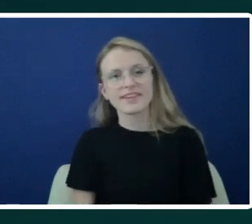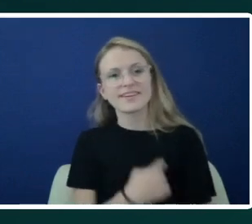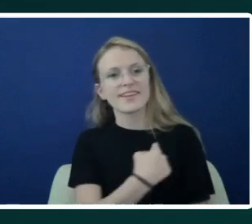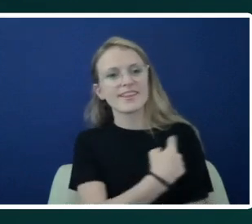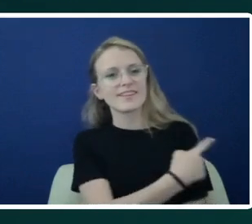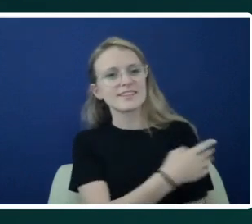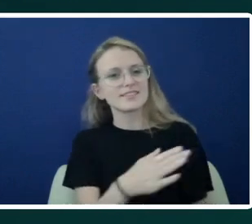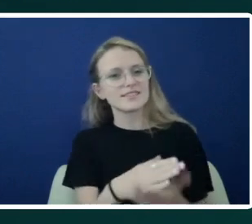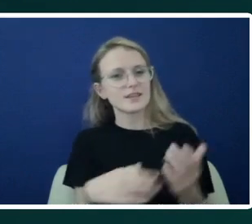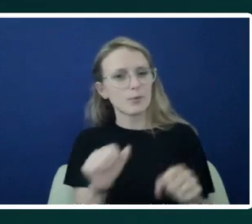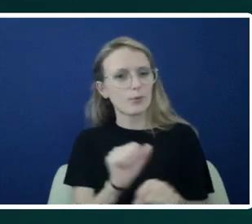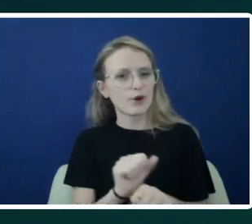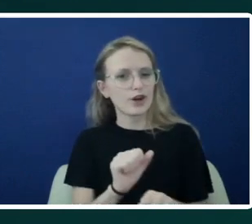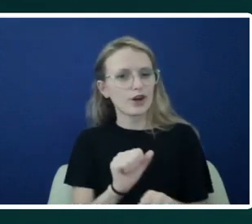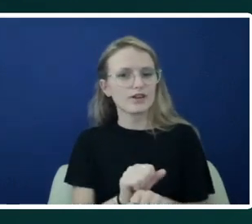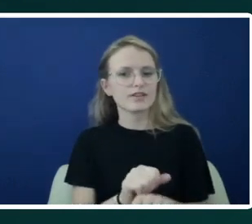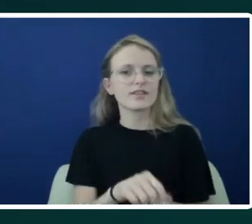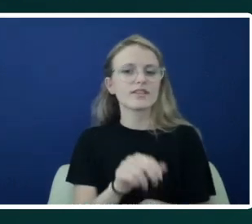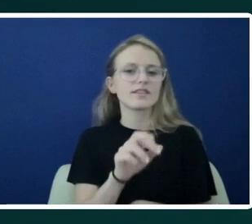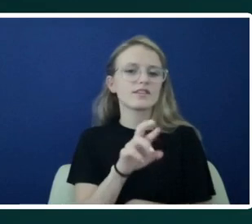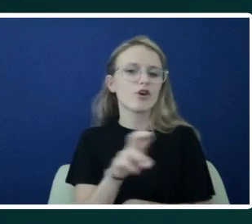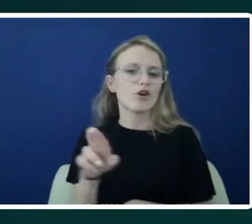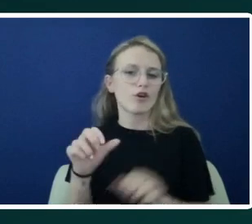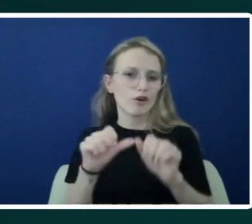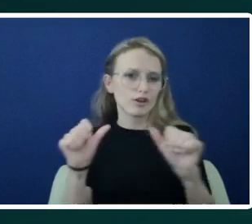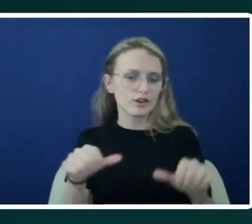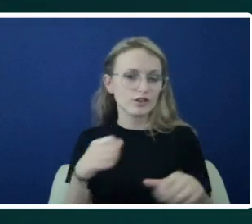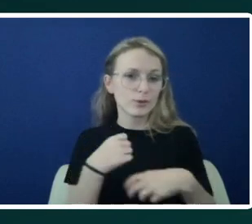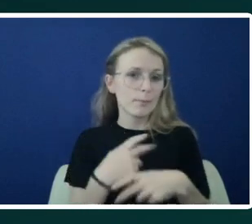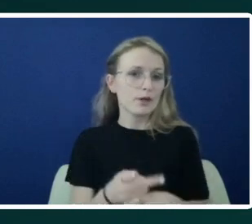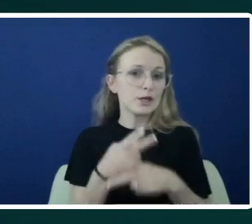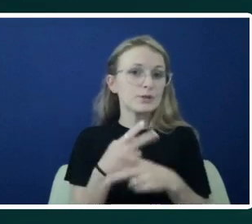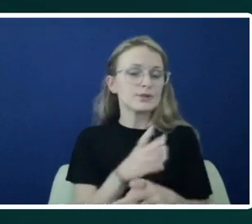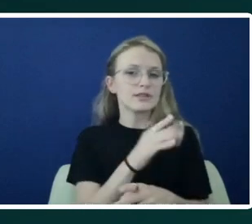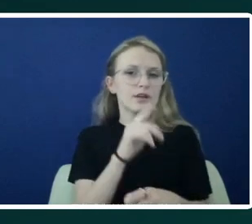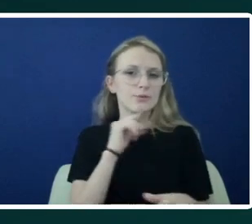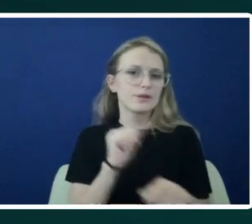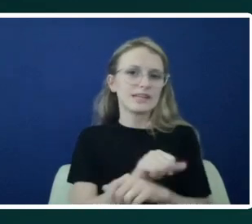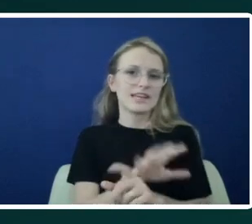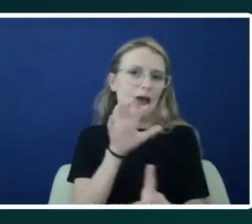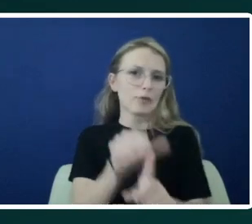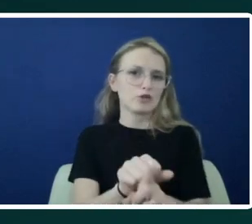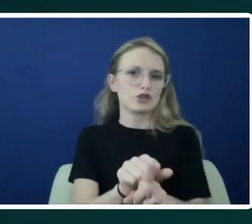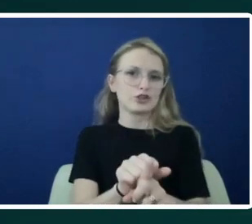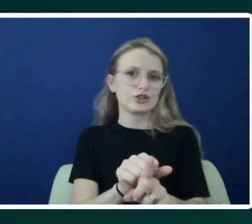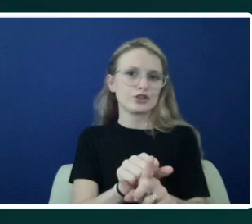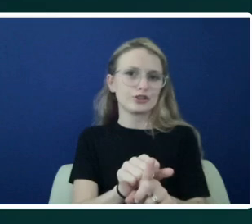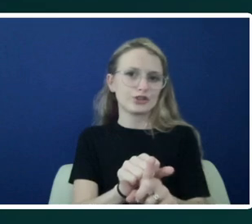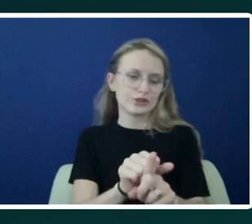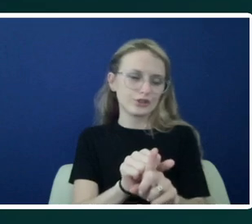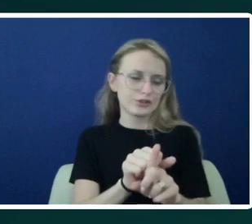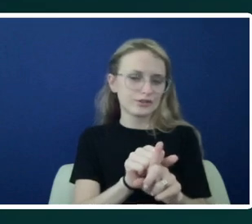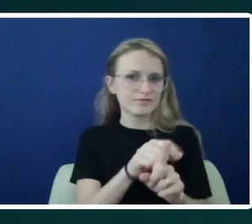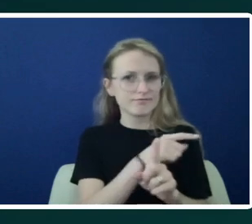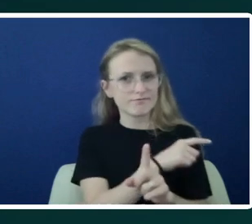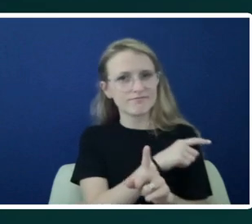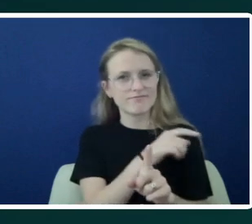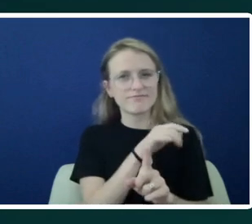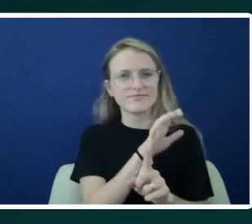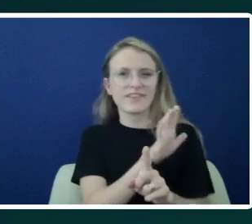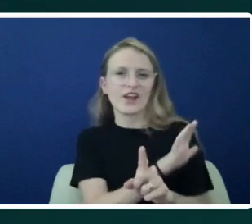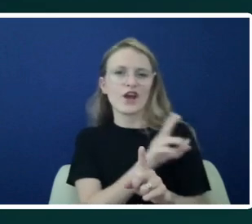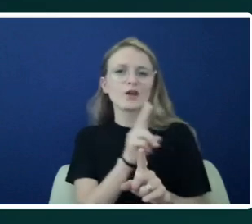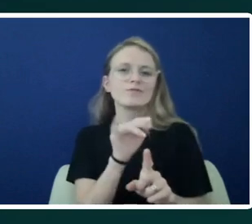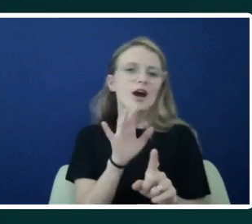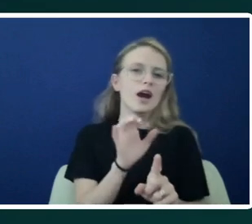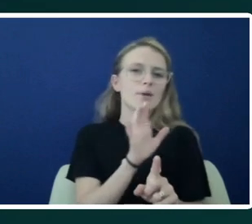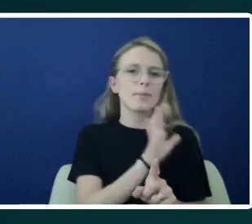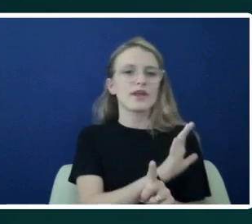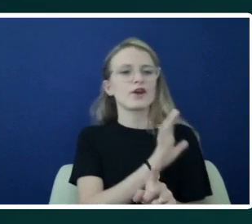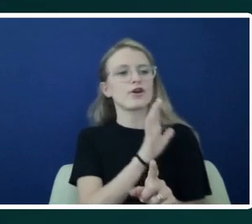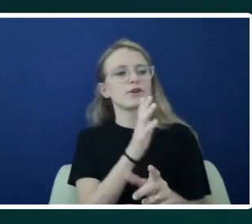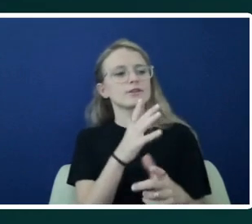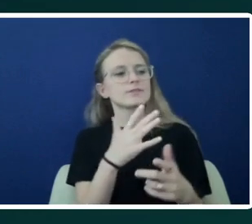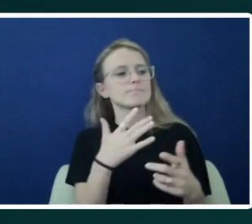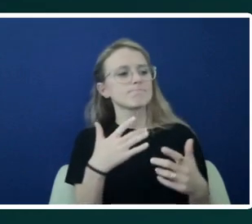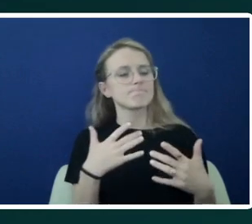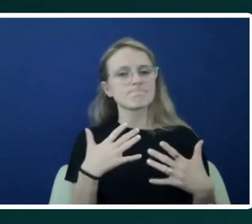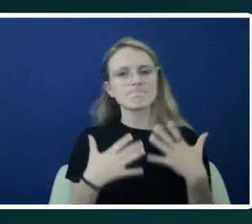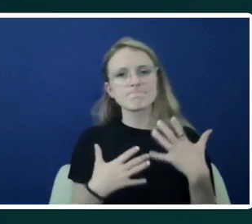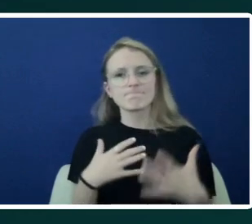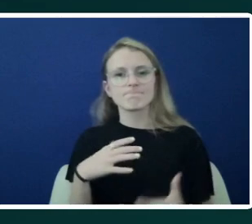and Architecture produced and really captures kind of the aesthetics of that organization.